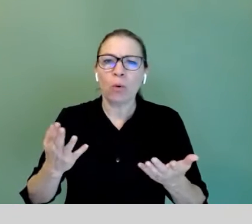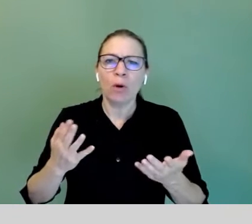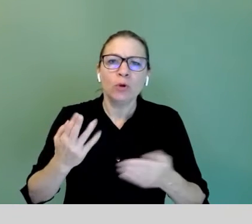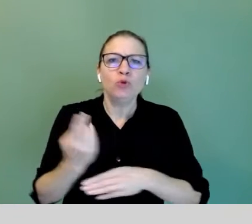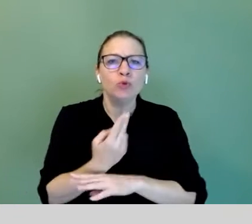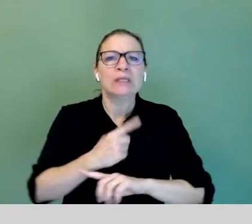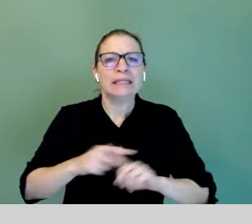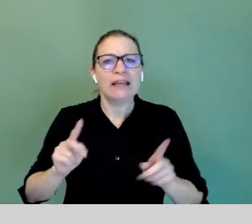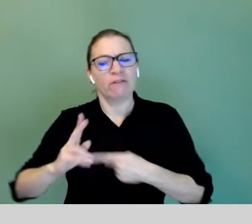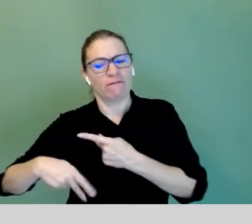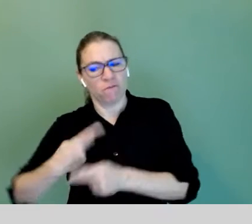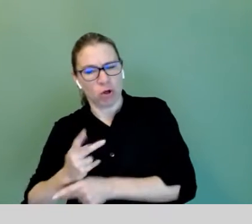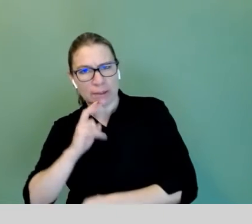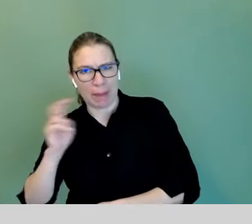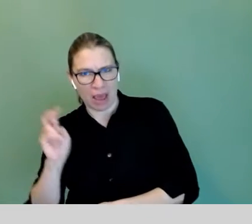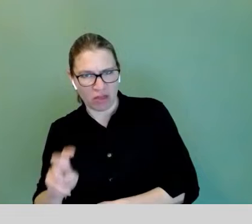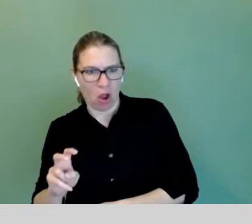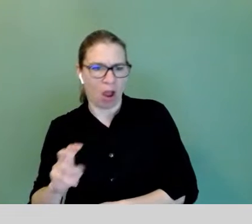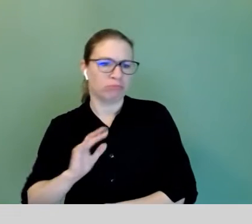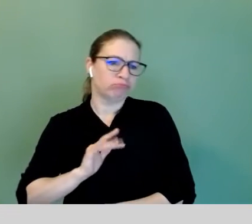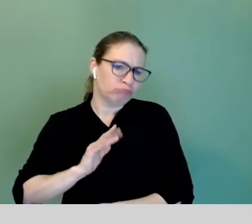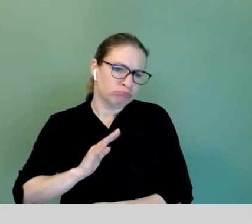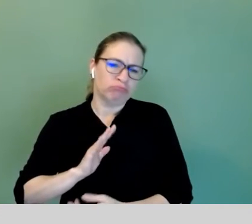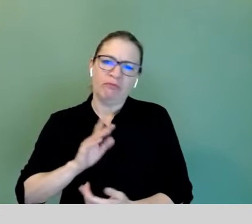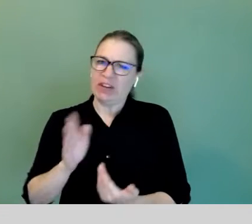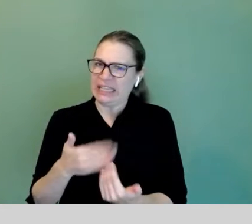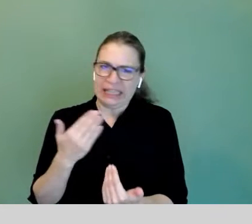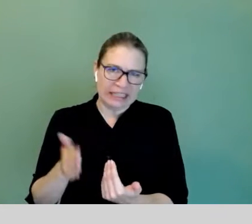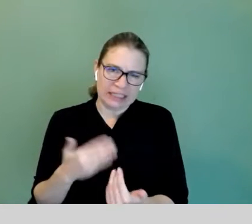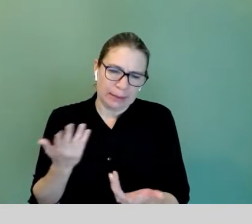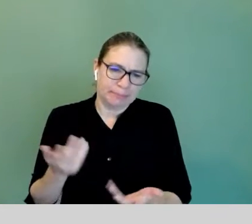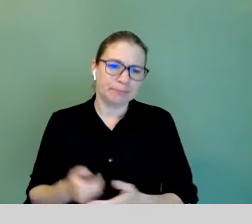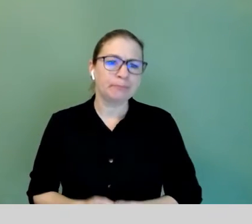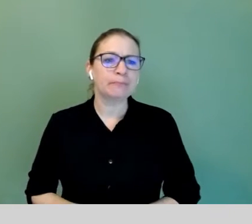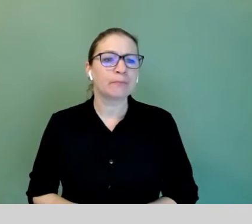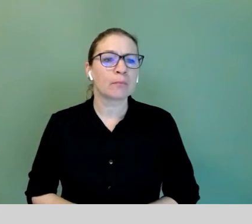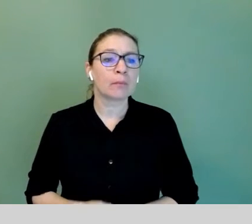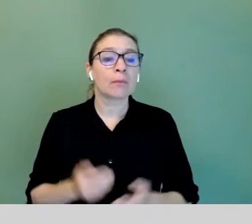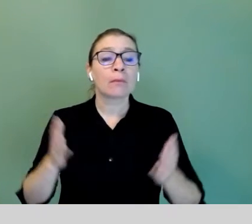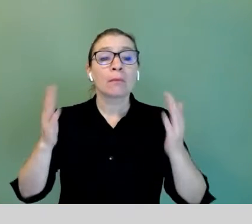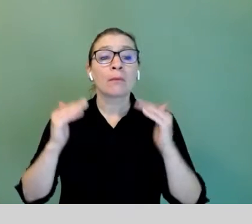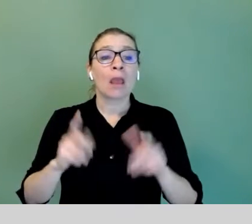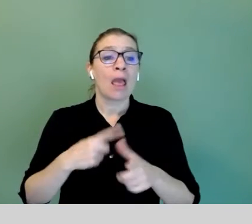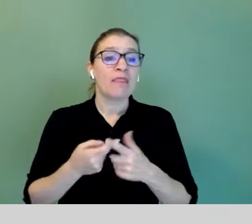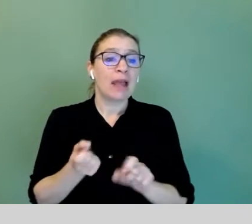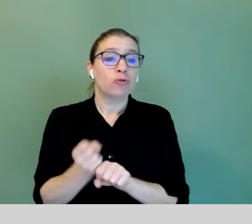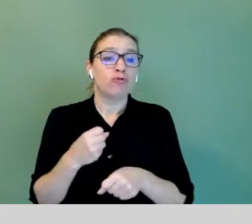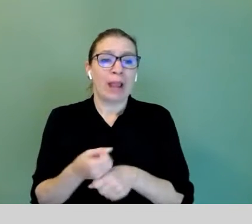or on several different versions of Python very easily, and you're done.